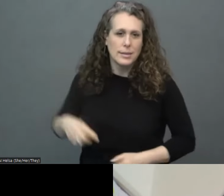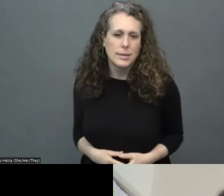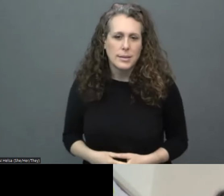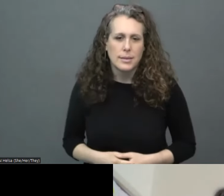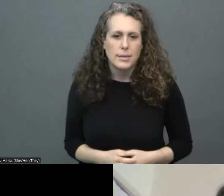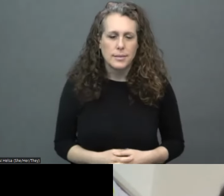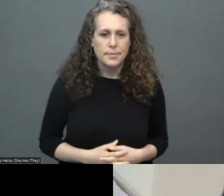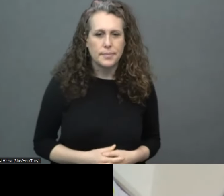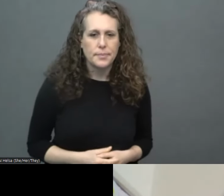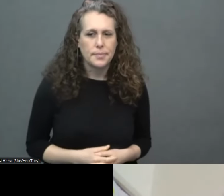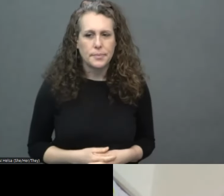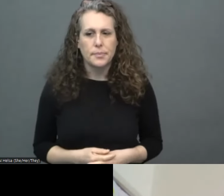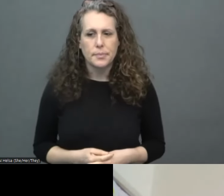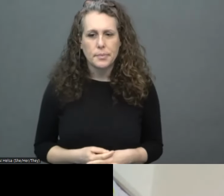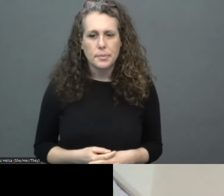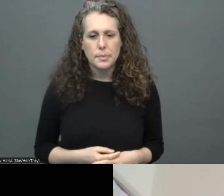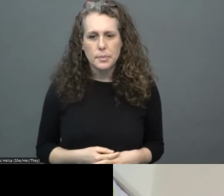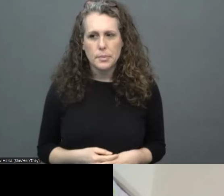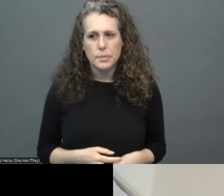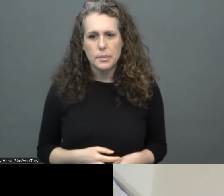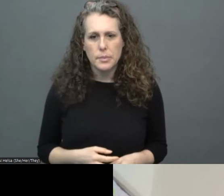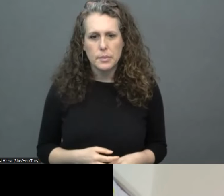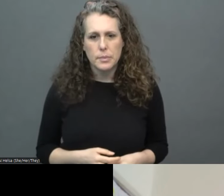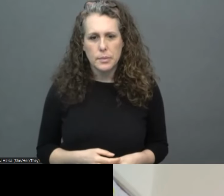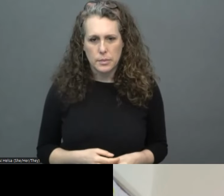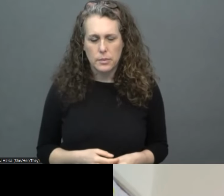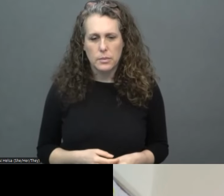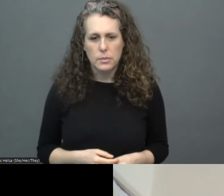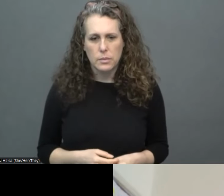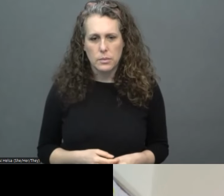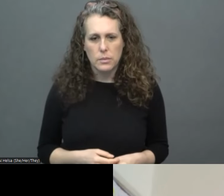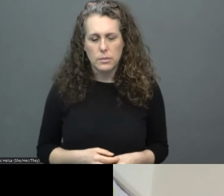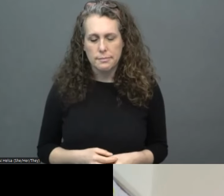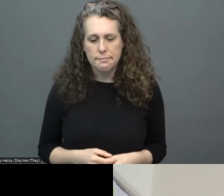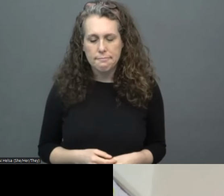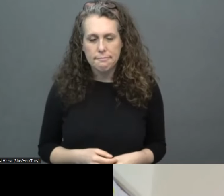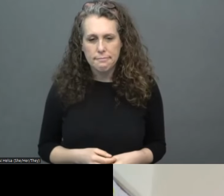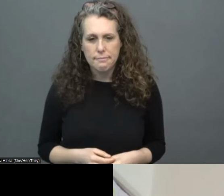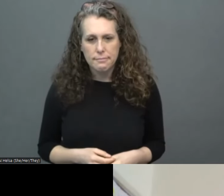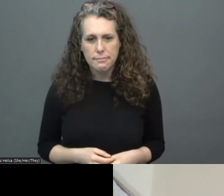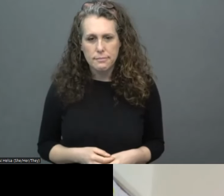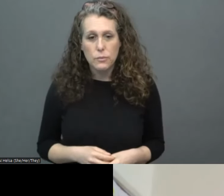What we try to do always when we work on data is we try to identify first the purpose. The use,